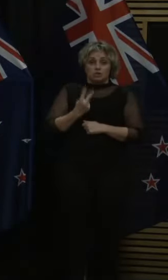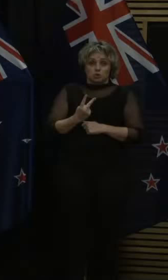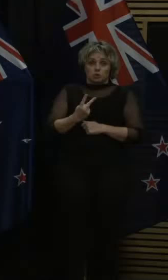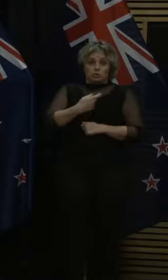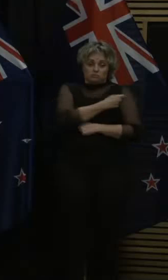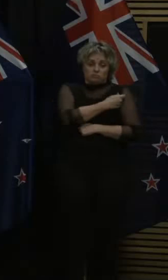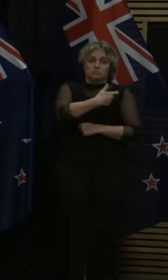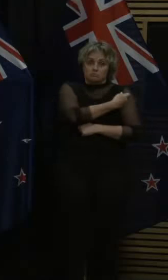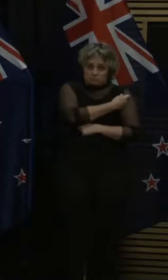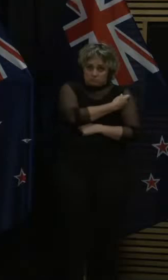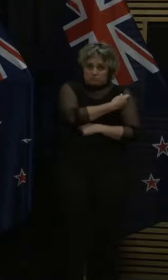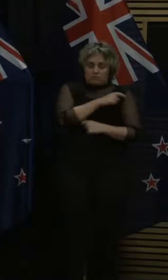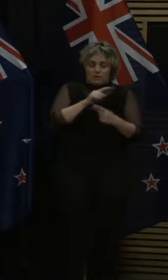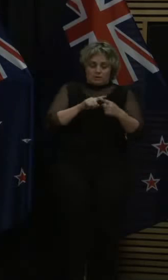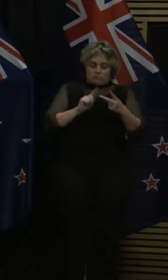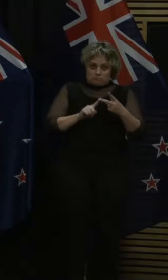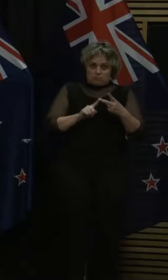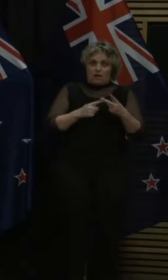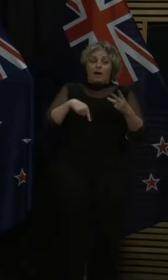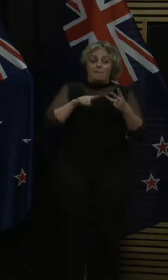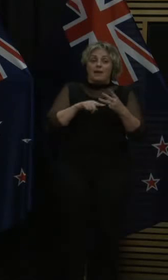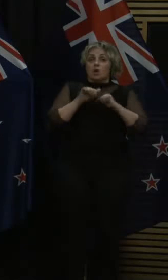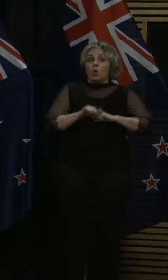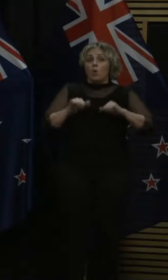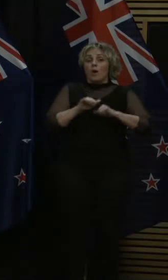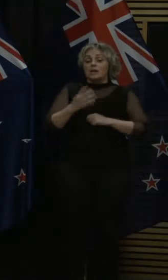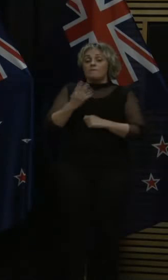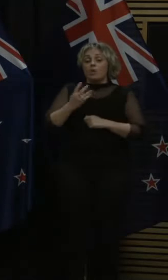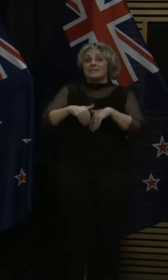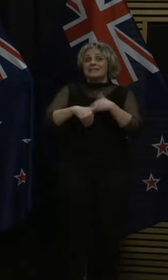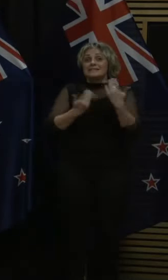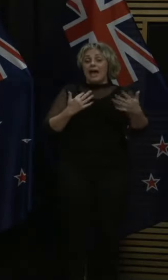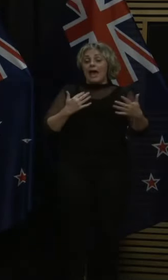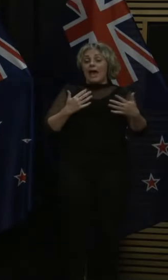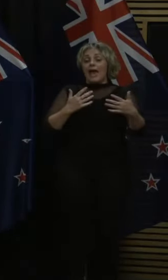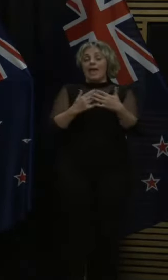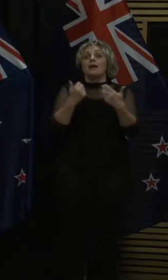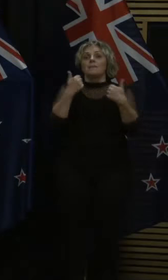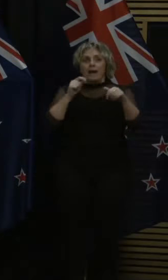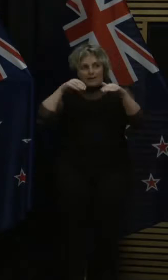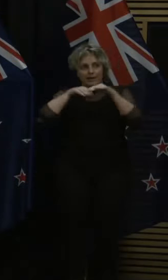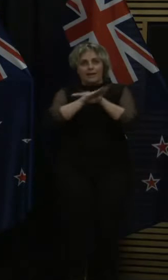Spivak just to be clear, if you